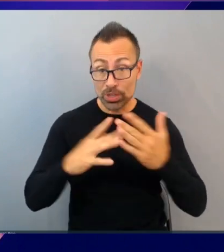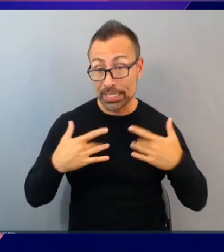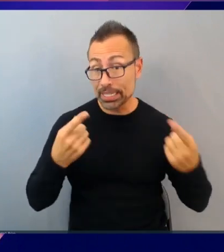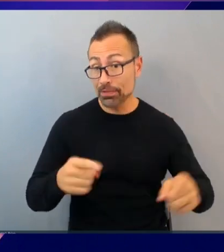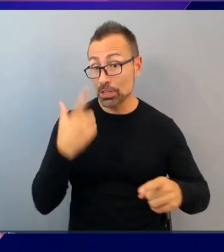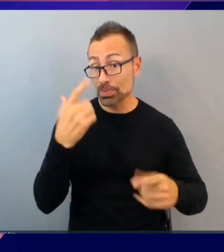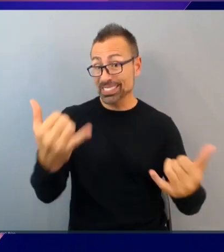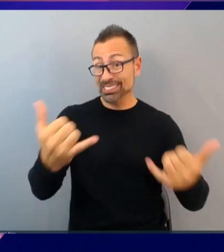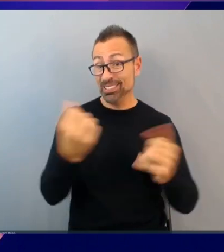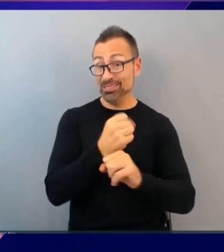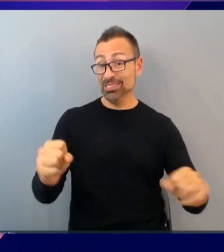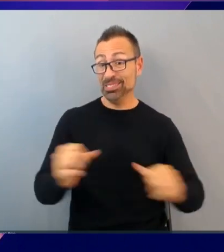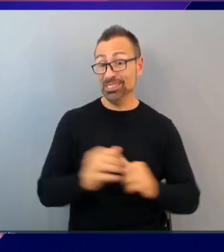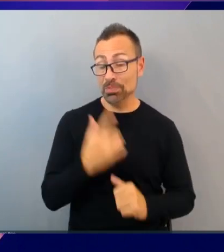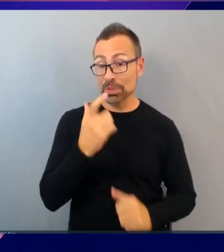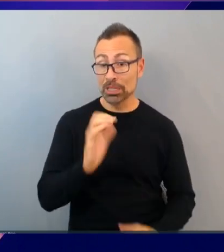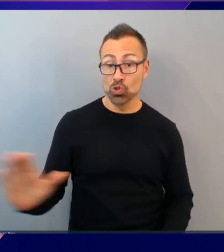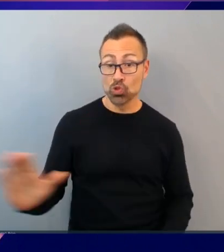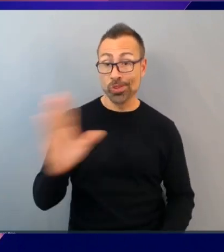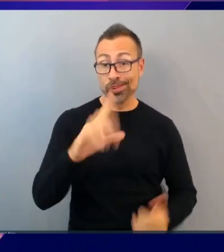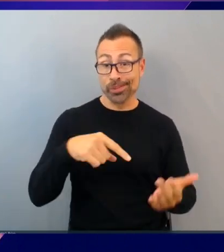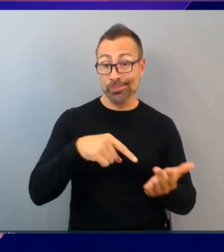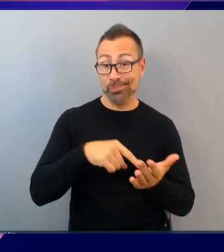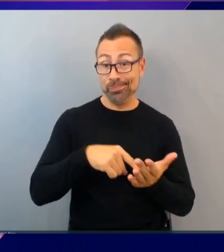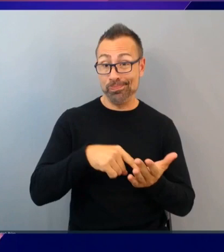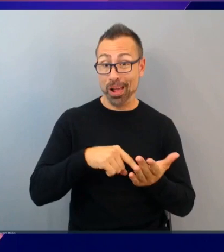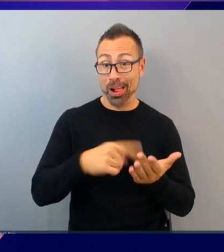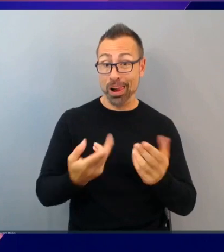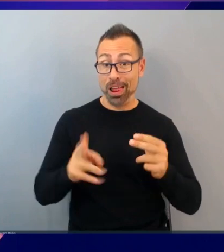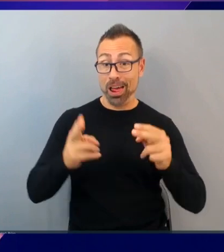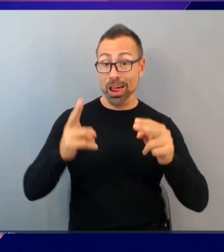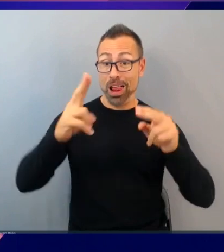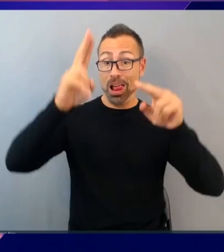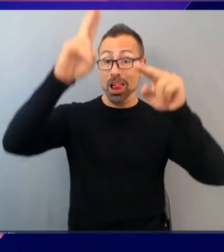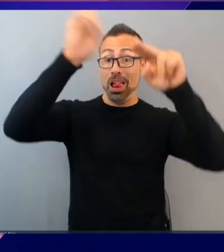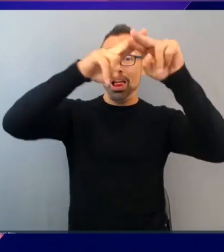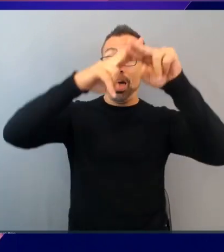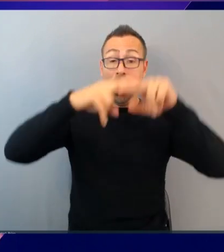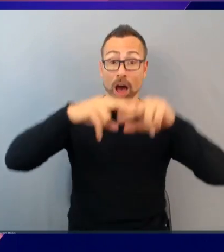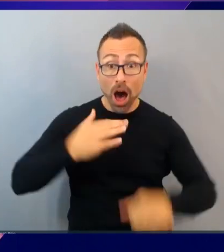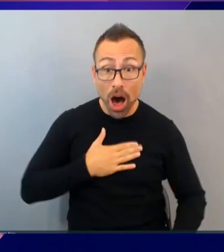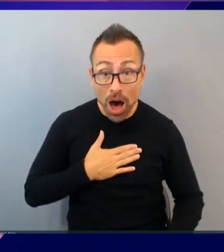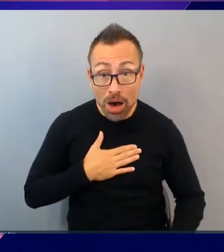of running up a huge bill on your Avis-linked credit card by running a community event,